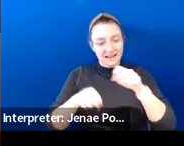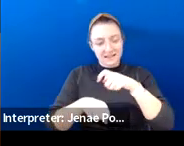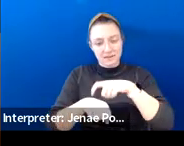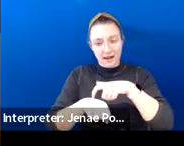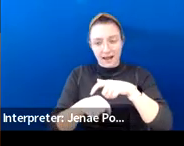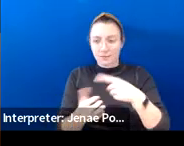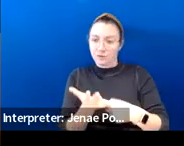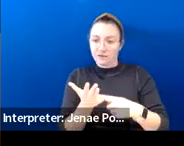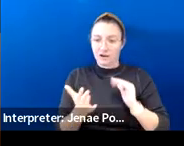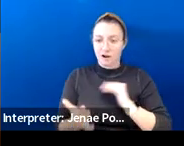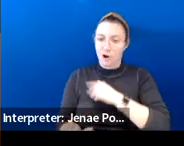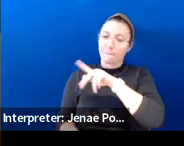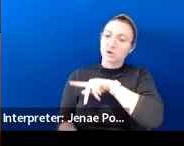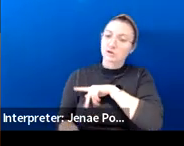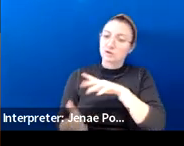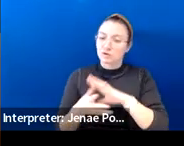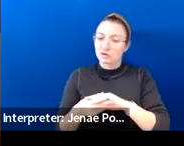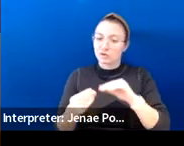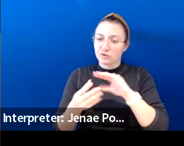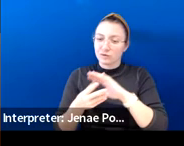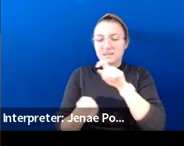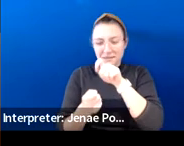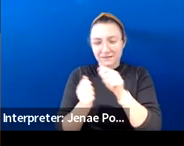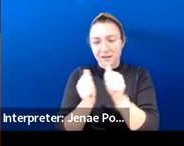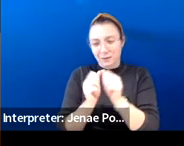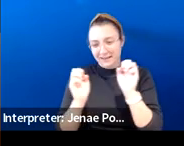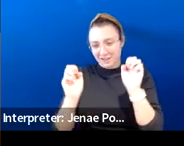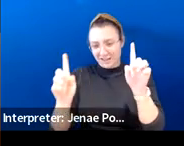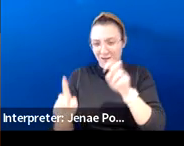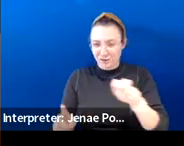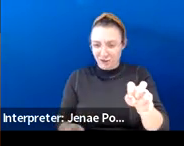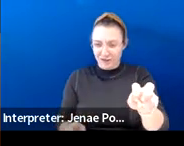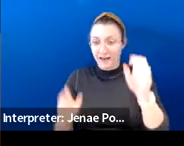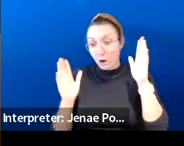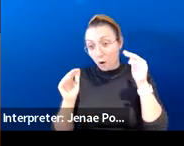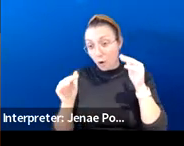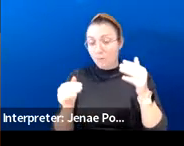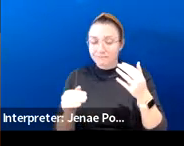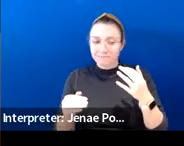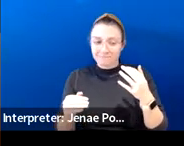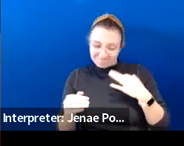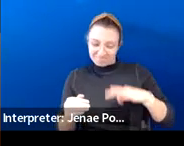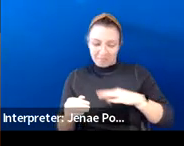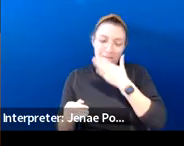our personal stories, specifically with our educational journey, in hopes you gain a better understanding of why we chose